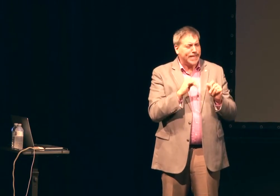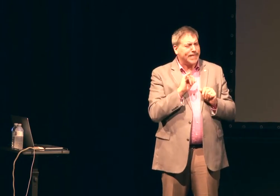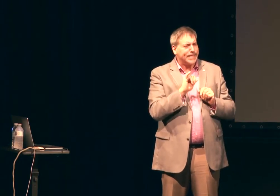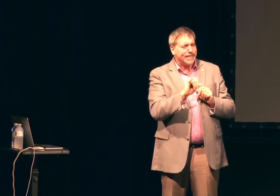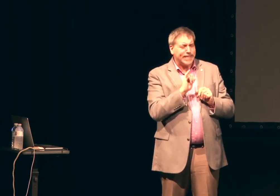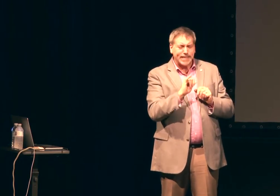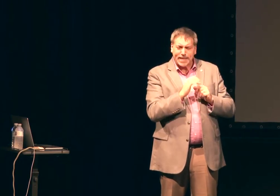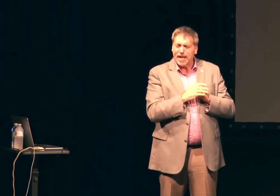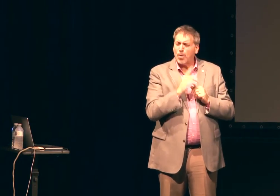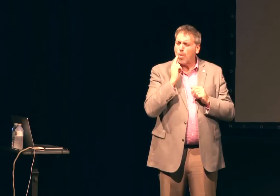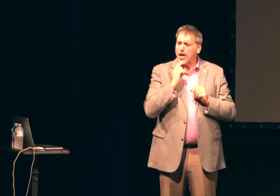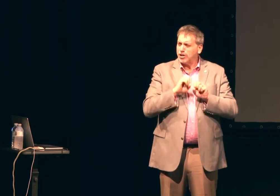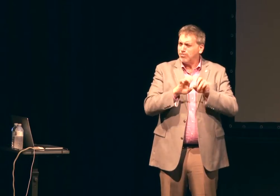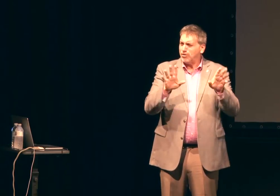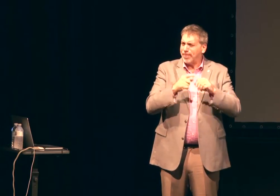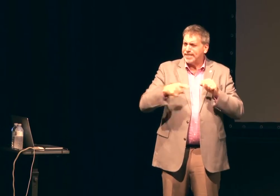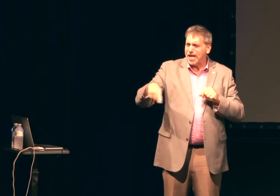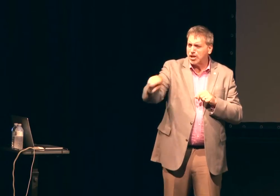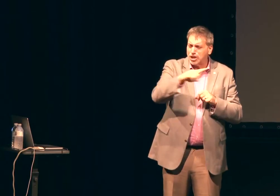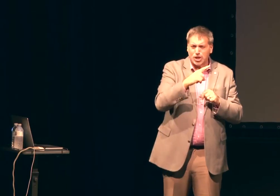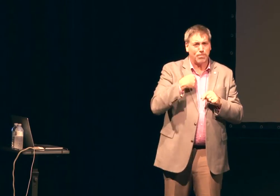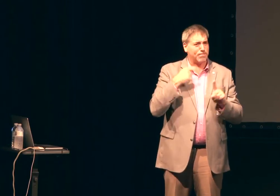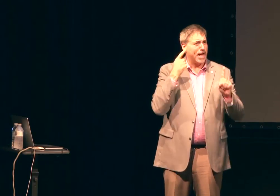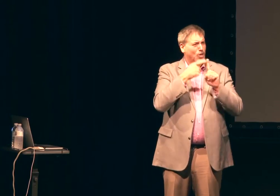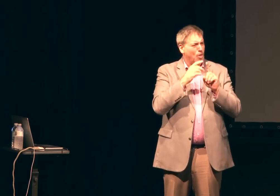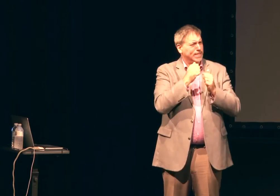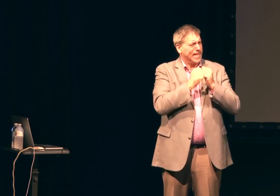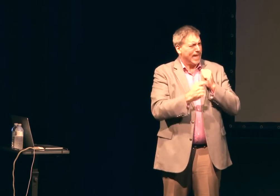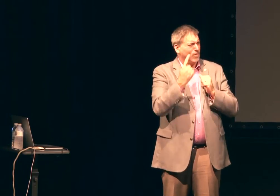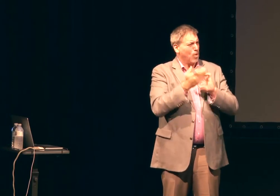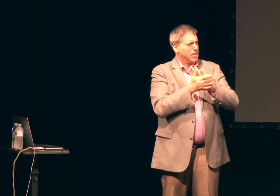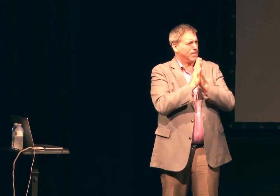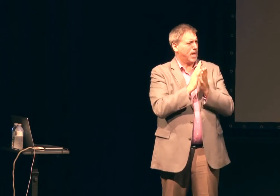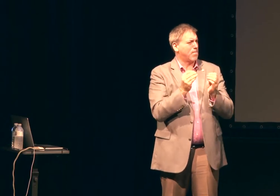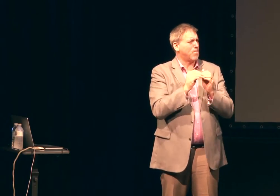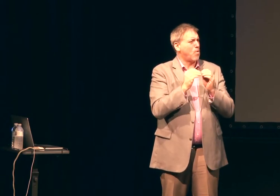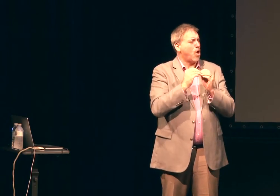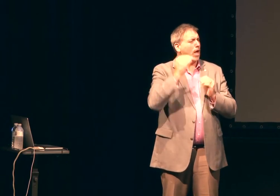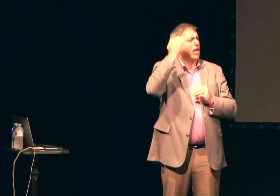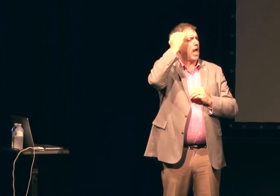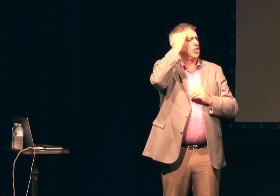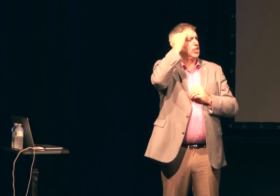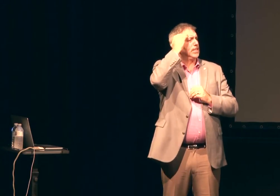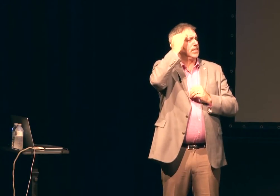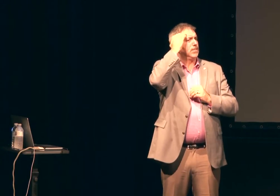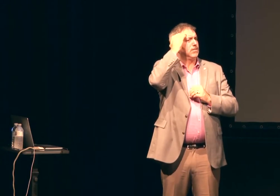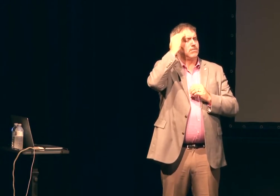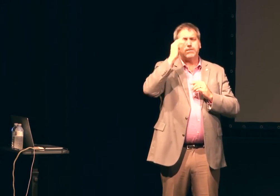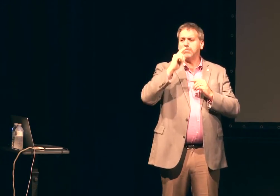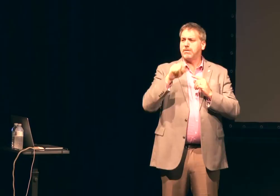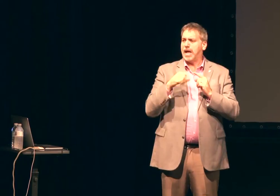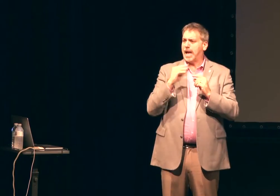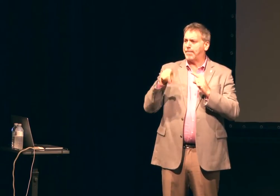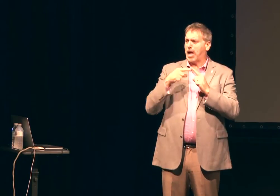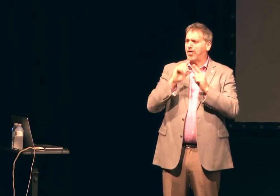heard from various people. And I want to spread the word to you. My goal is for everyone to be more